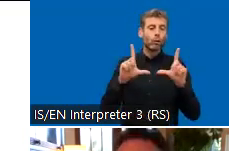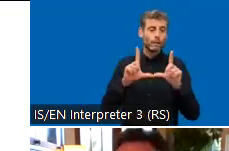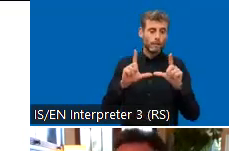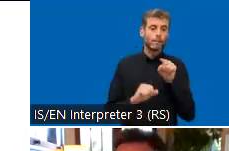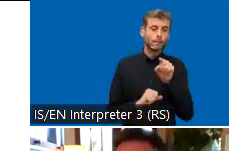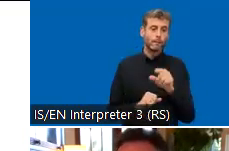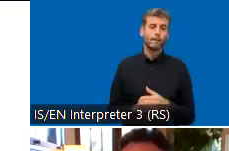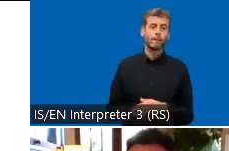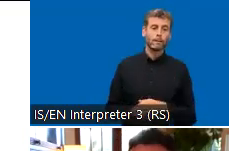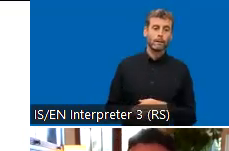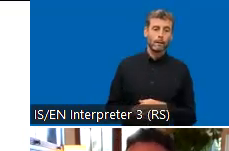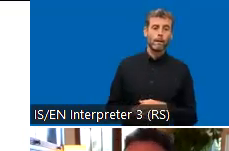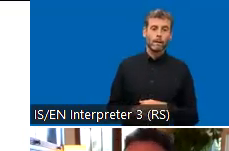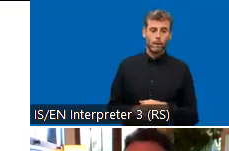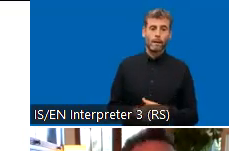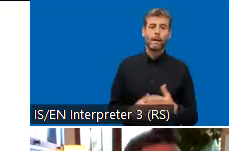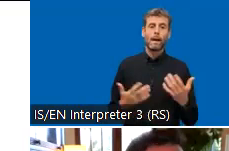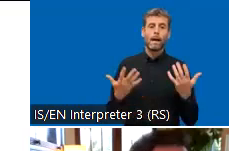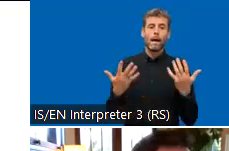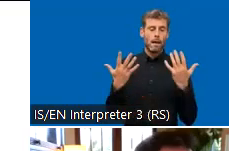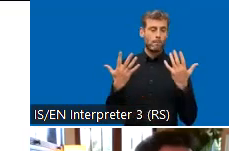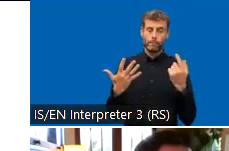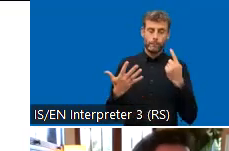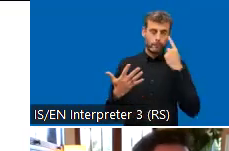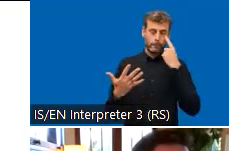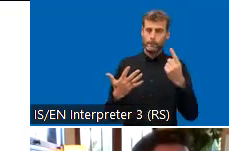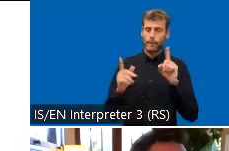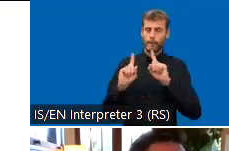primary certifications out right now. We have a broad certification which is the certified